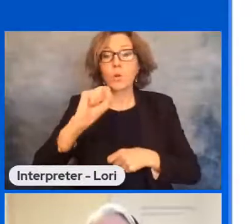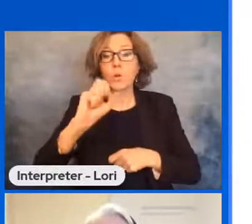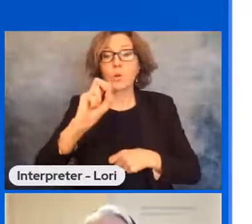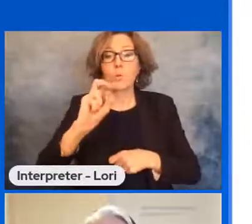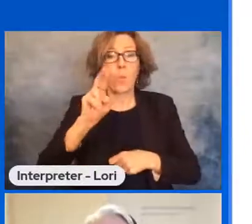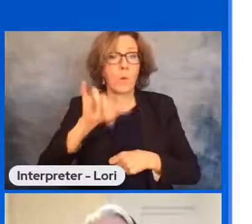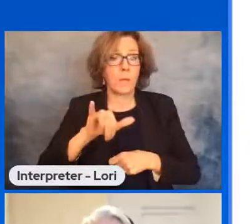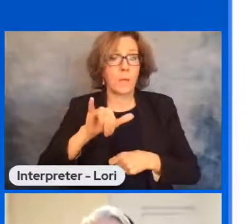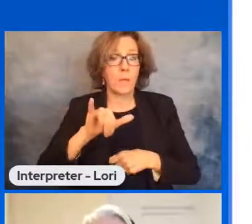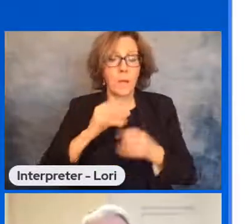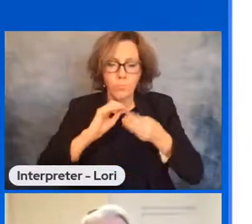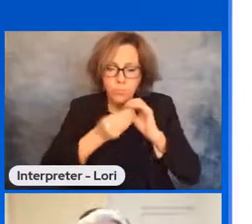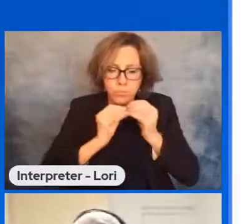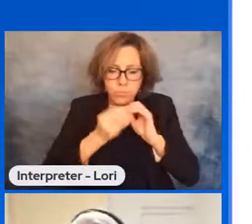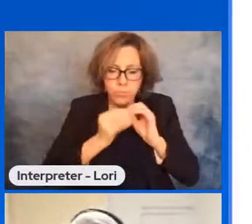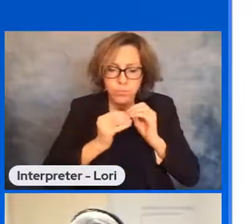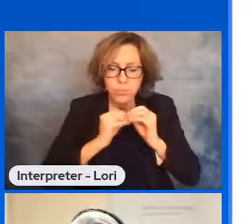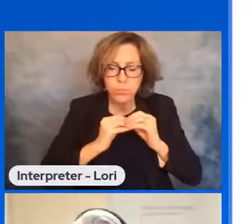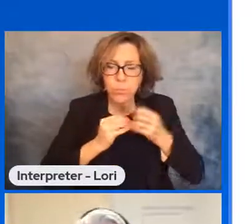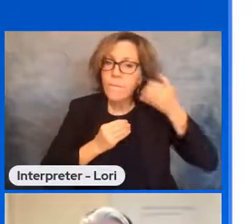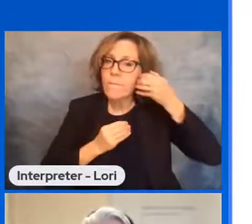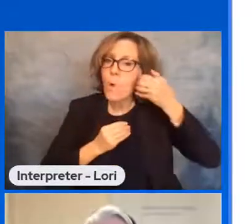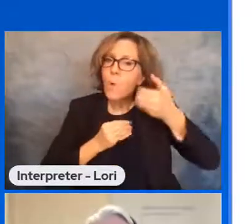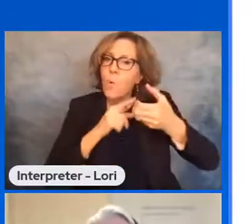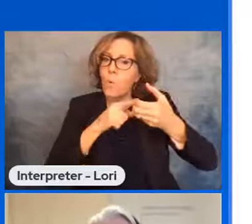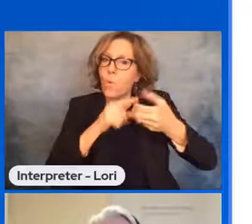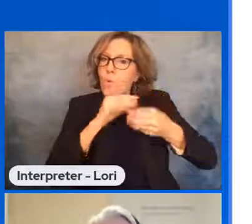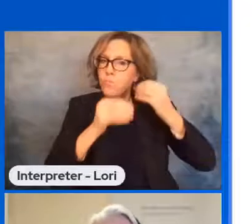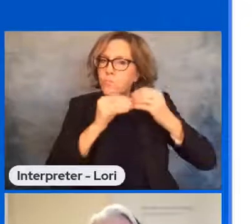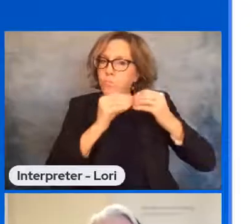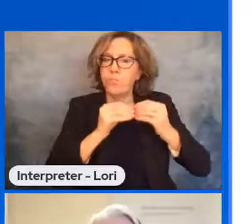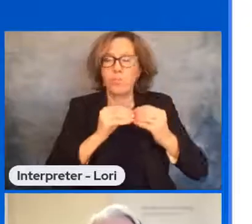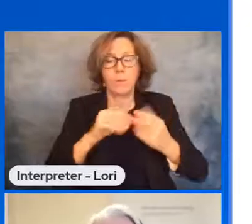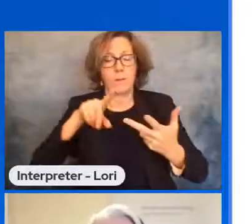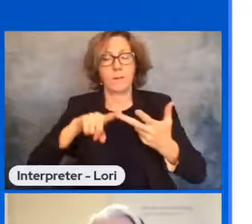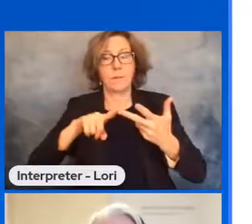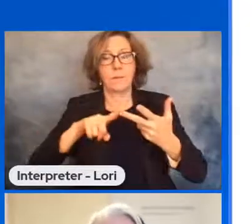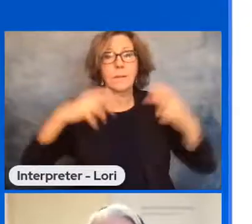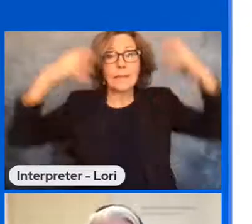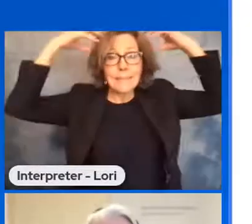I've been here at Google now for almost 10 years, but it was here where I first learned about disability